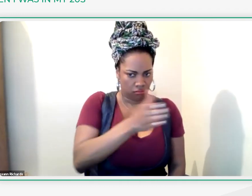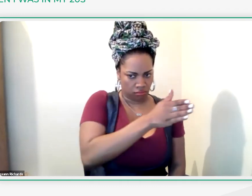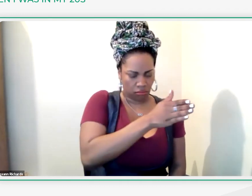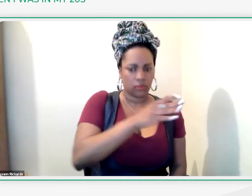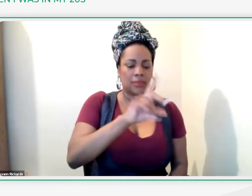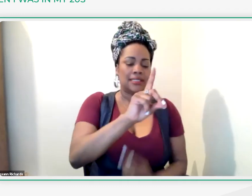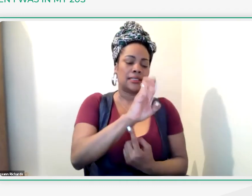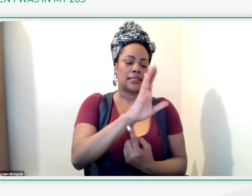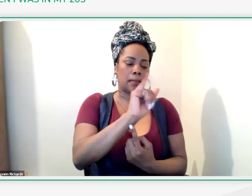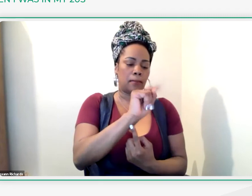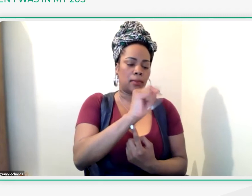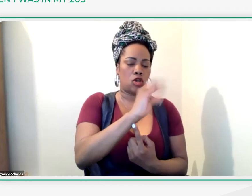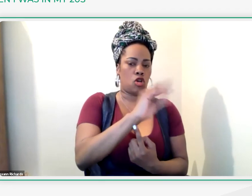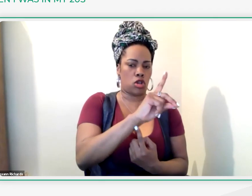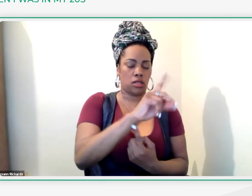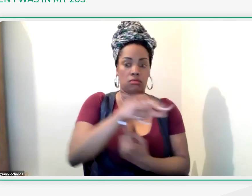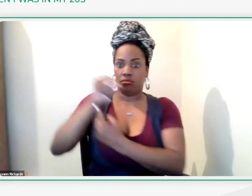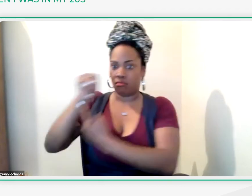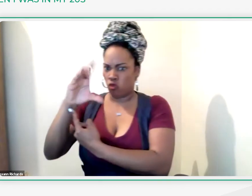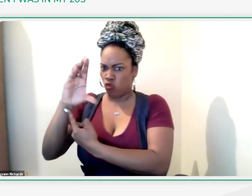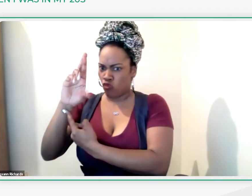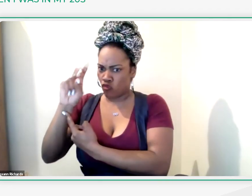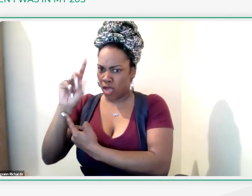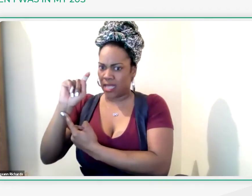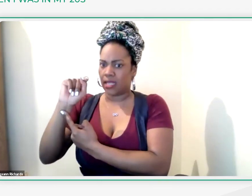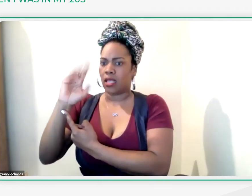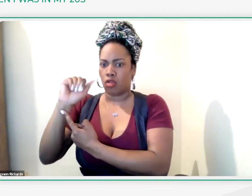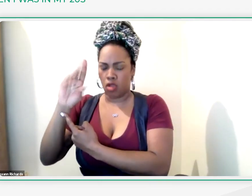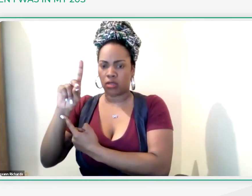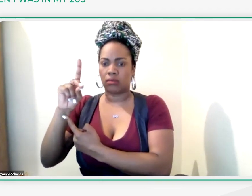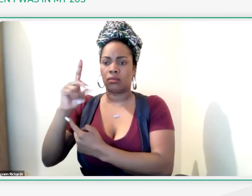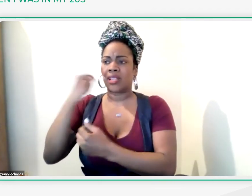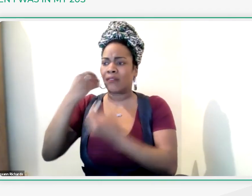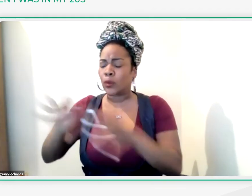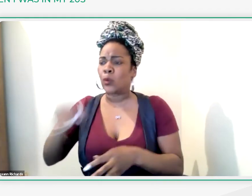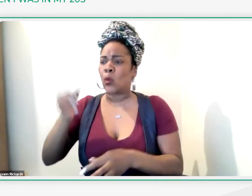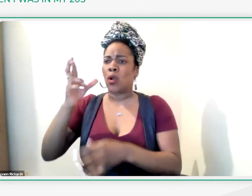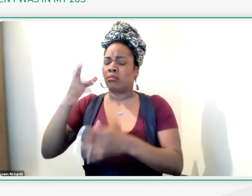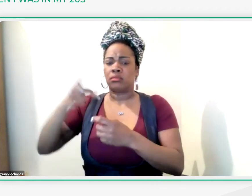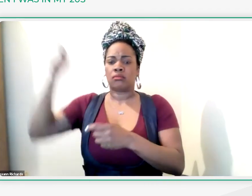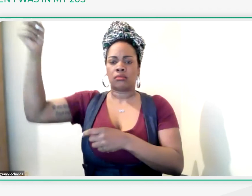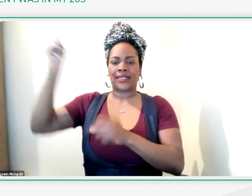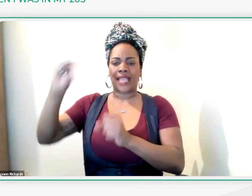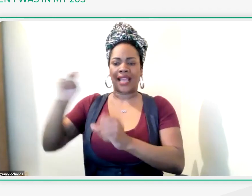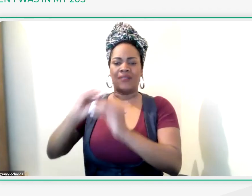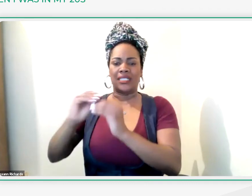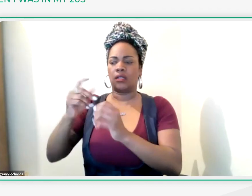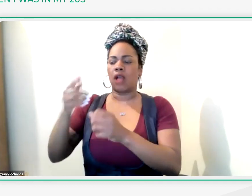Now, I'm not talking about a debit card. A debit card is something totally different.